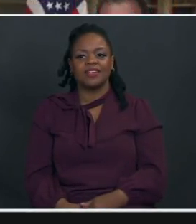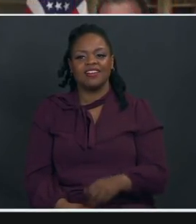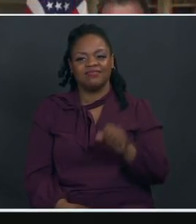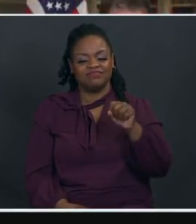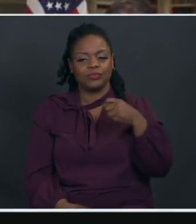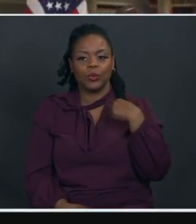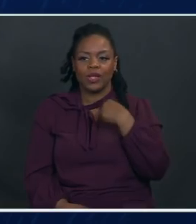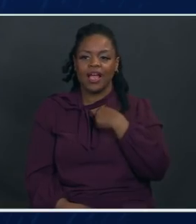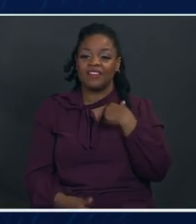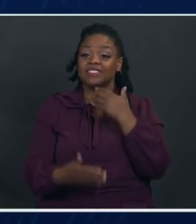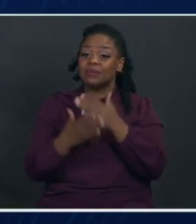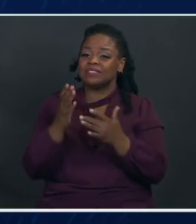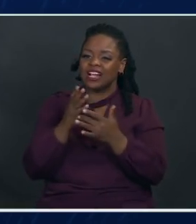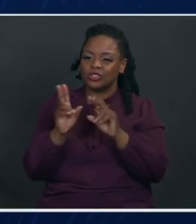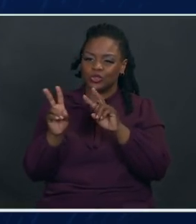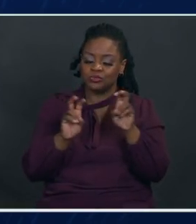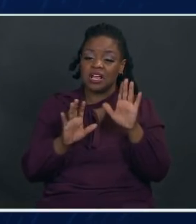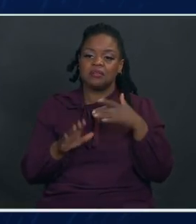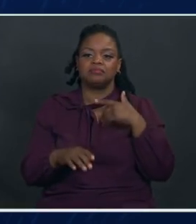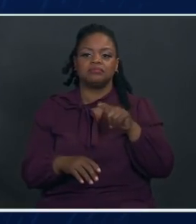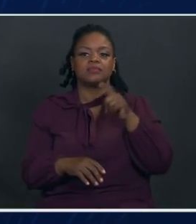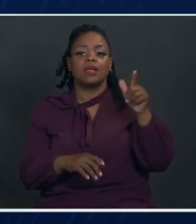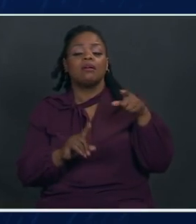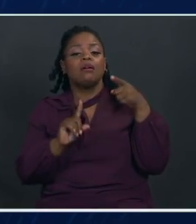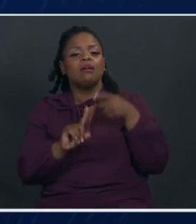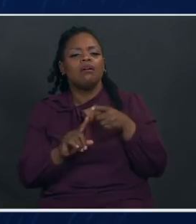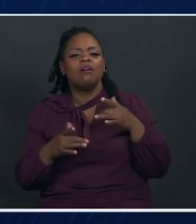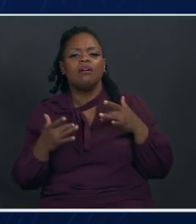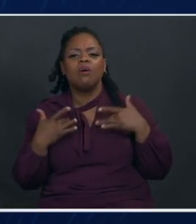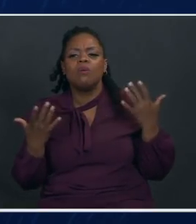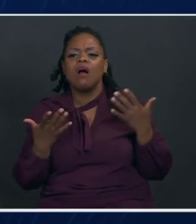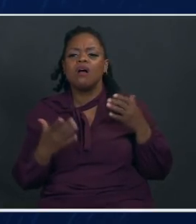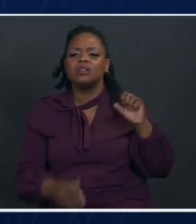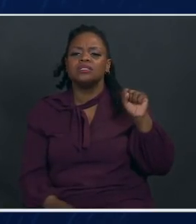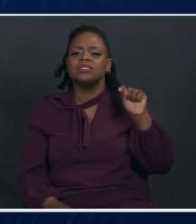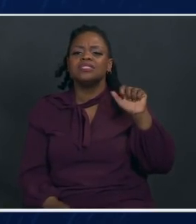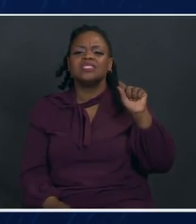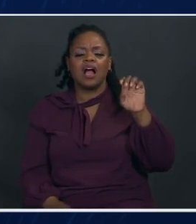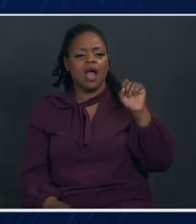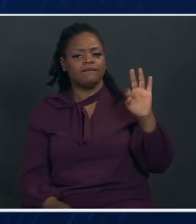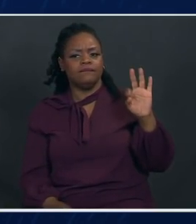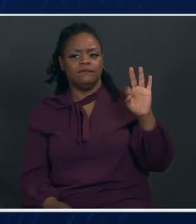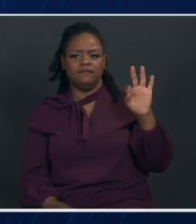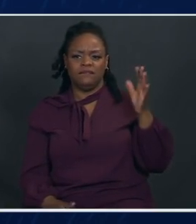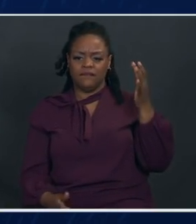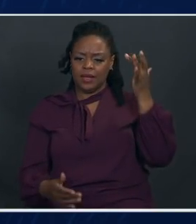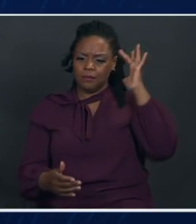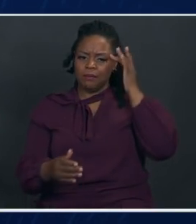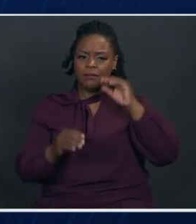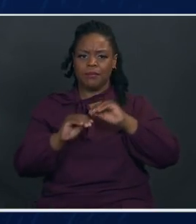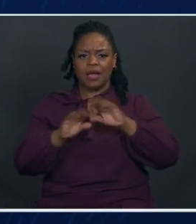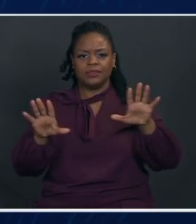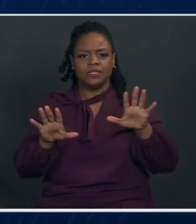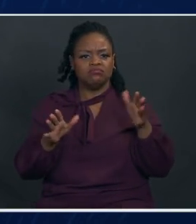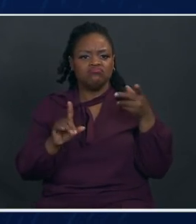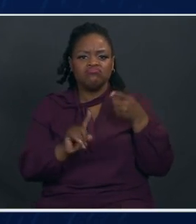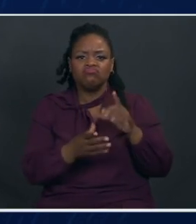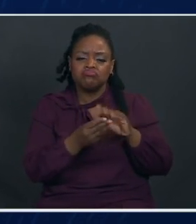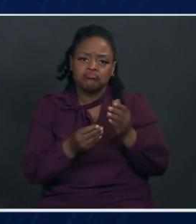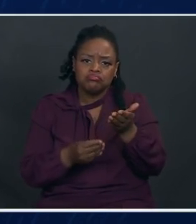We're over to you on the state of the pandemic. Dr. Walensky from the CDC. Dr. Walensky: Thank you, Jeff, and thank you all for joining us today.